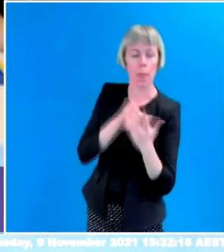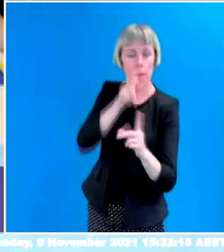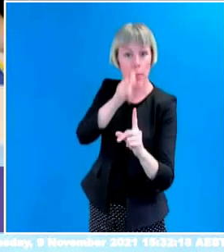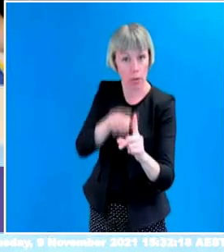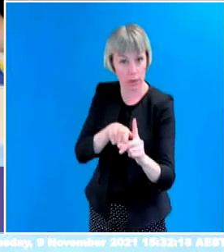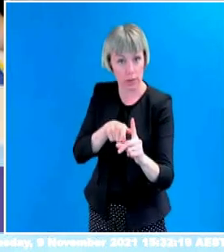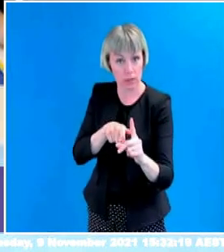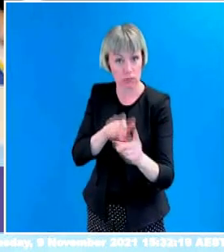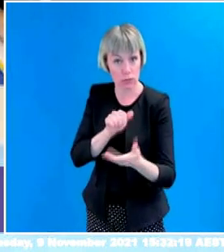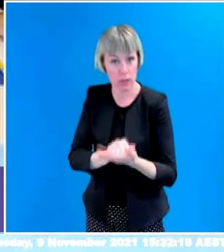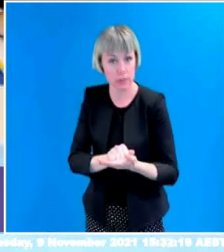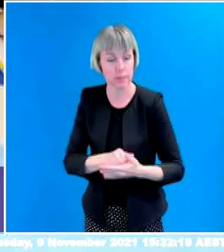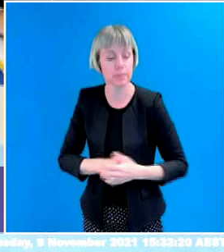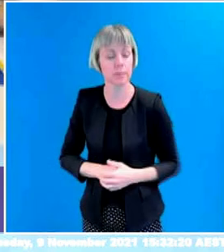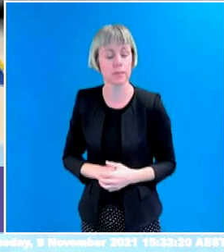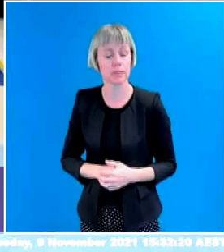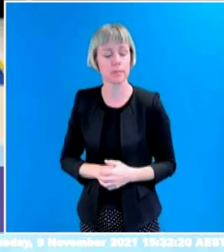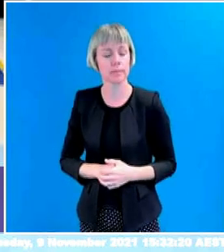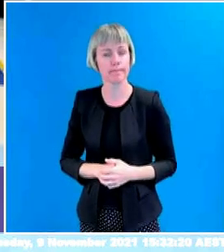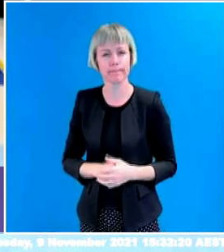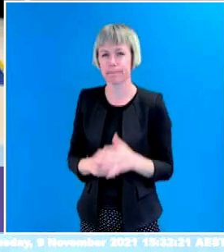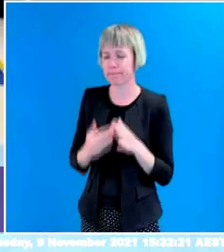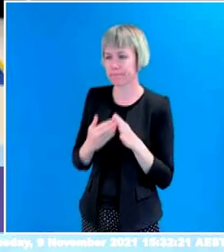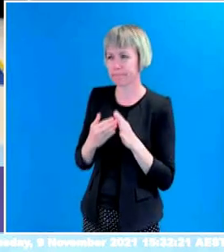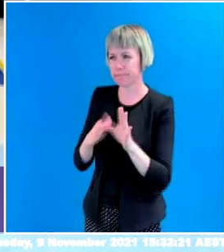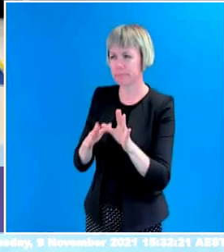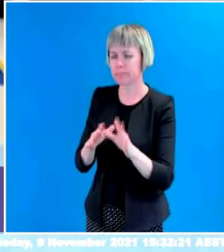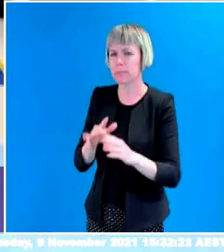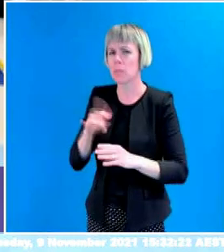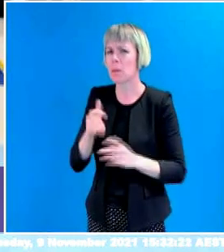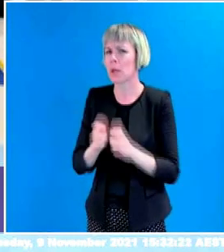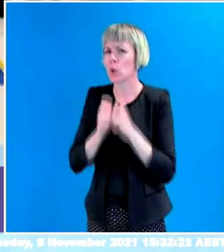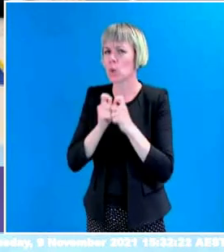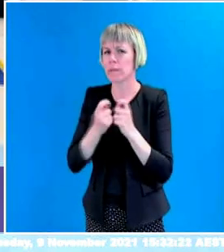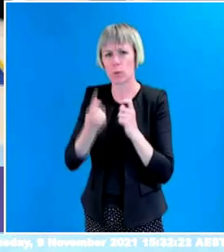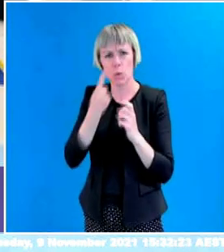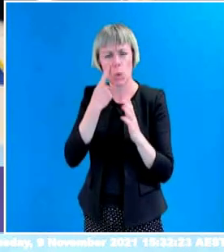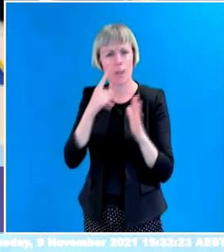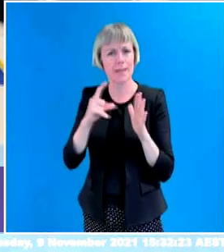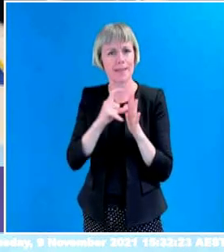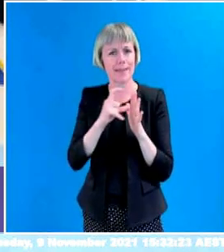It might be useful to look at how the Disability Discrimination Act interprets that provision.